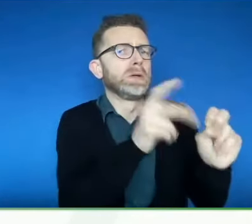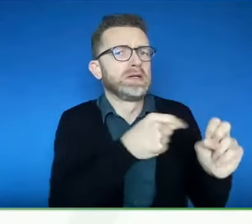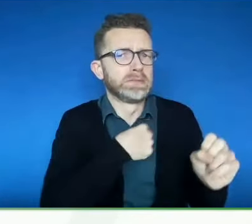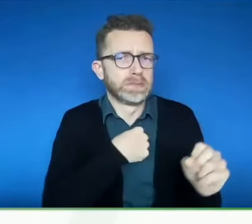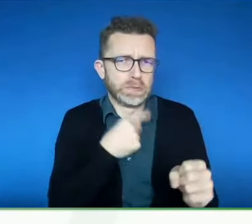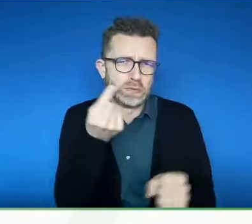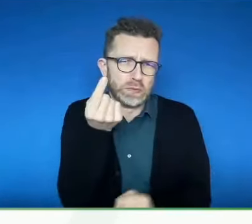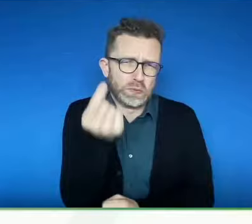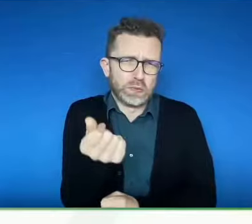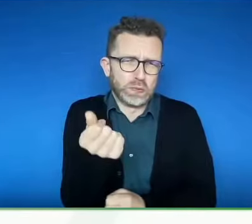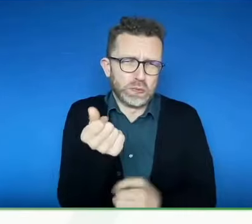very much, thank you.